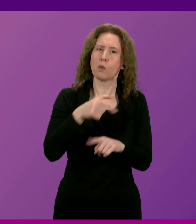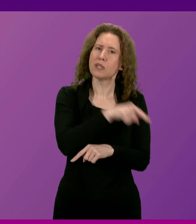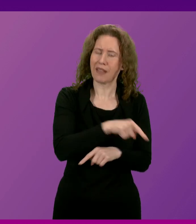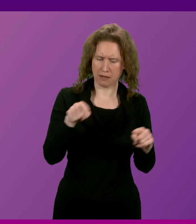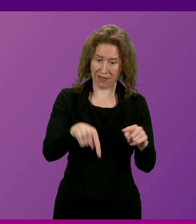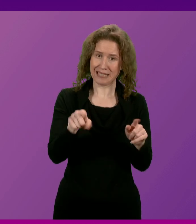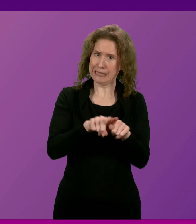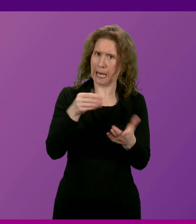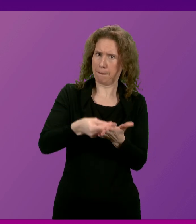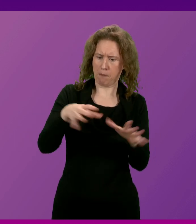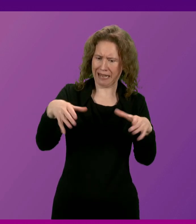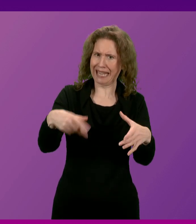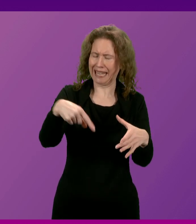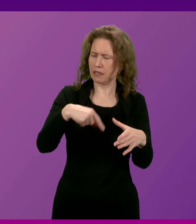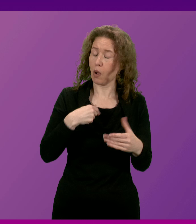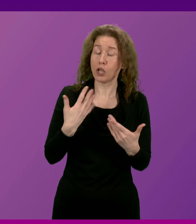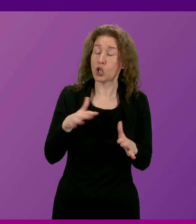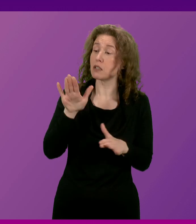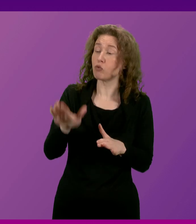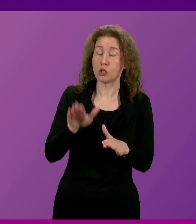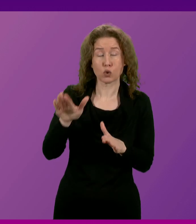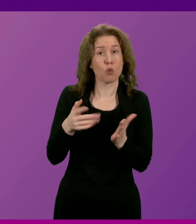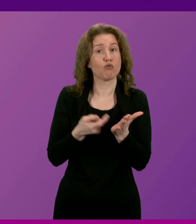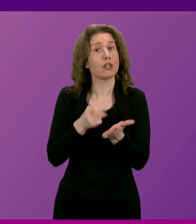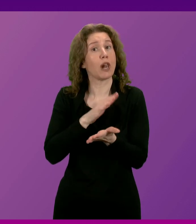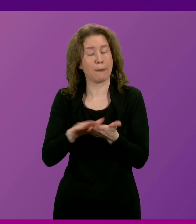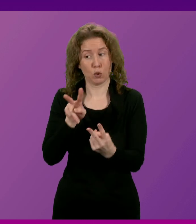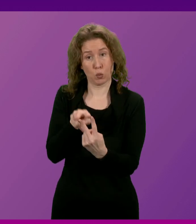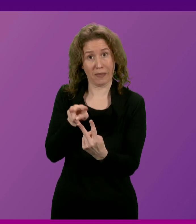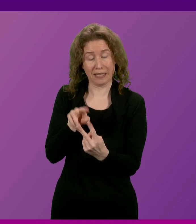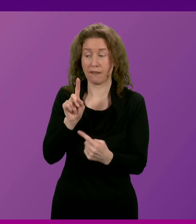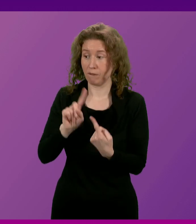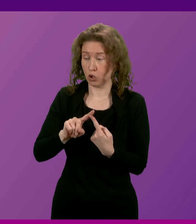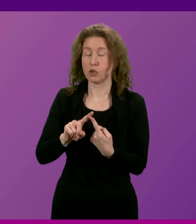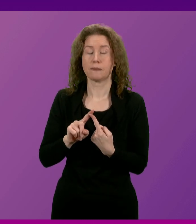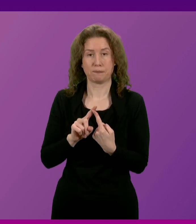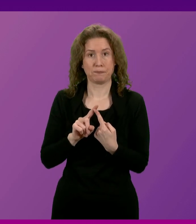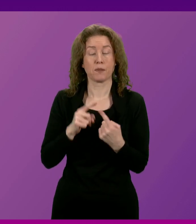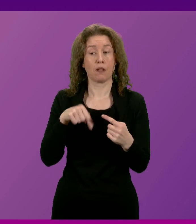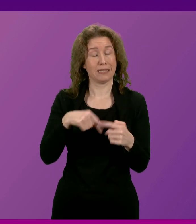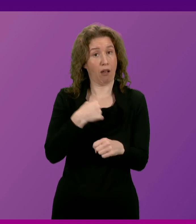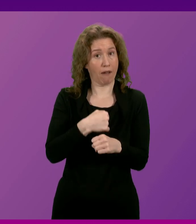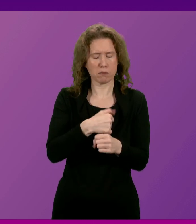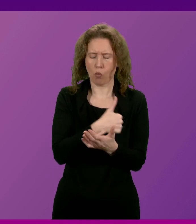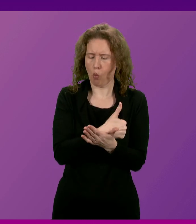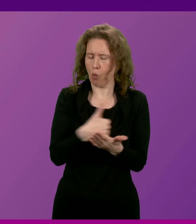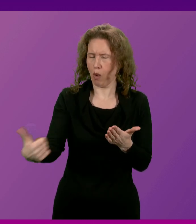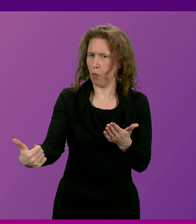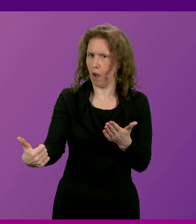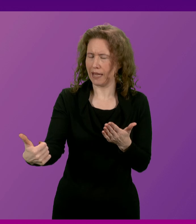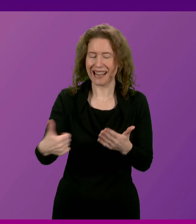I simply assure Rachael Hamilton of two things. First, the Government—indeed, any Government under